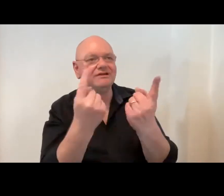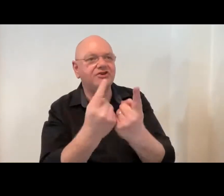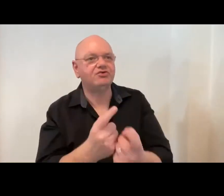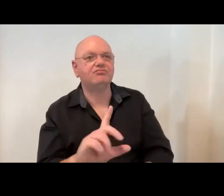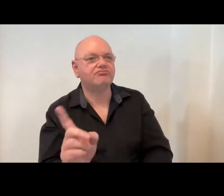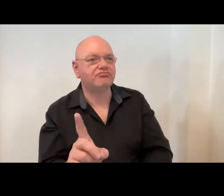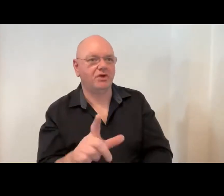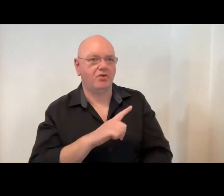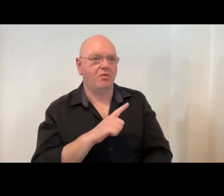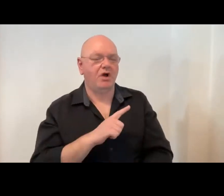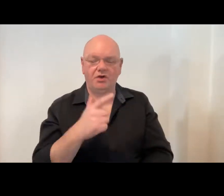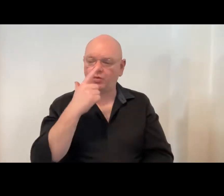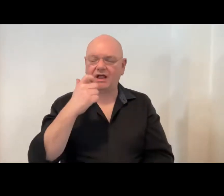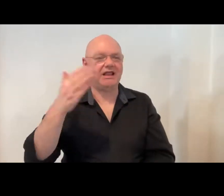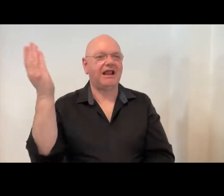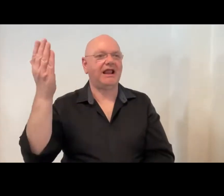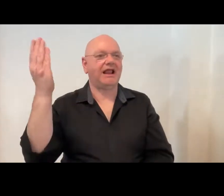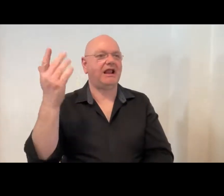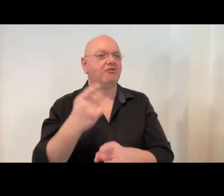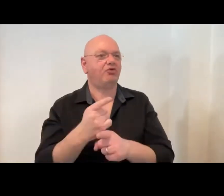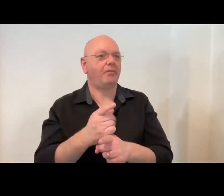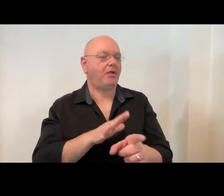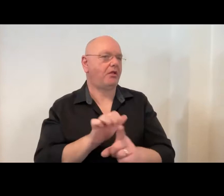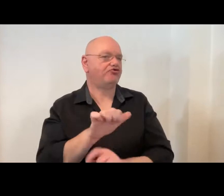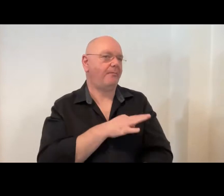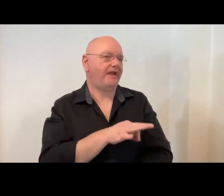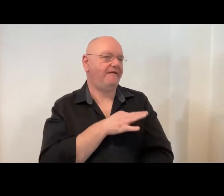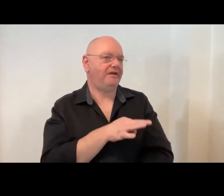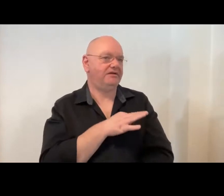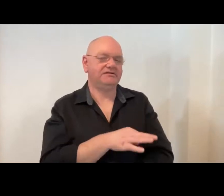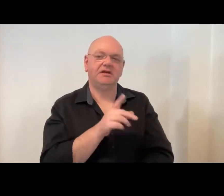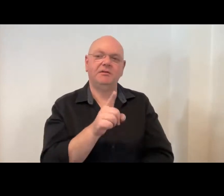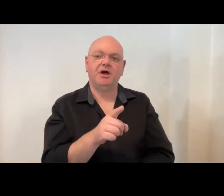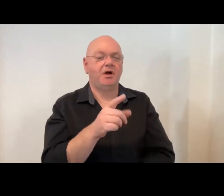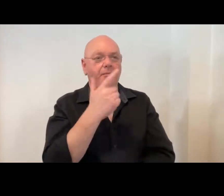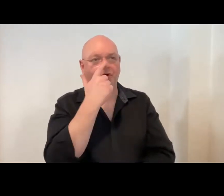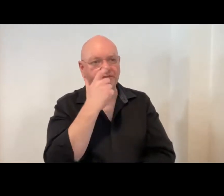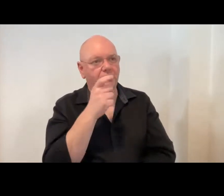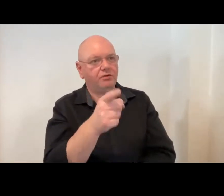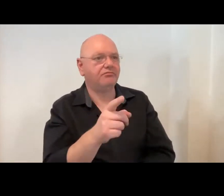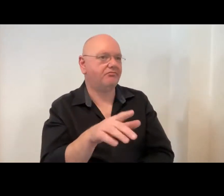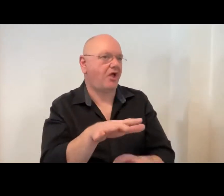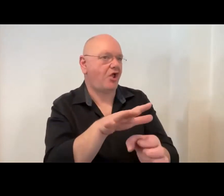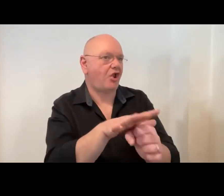I think like, obviously, the project I spoke about Creative People and Places is underpinned by local